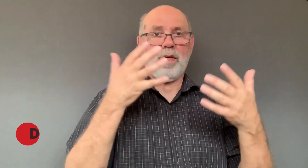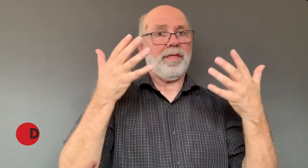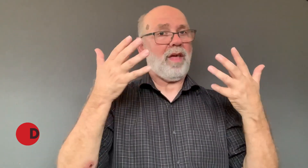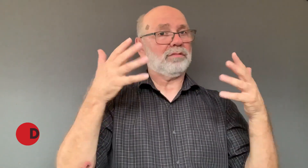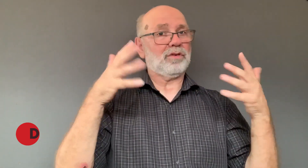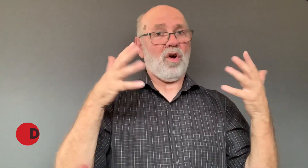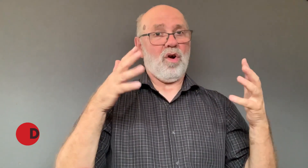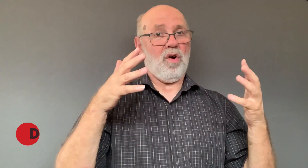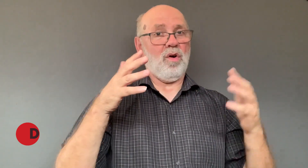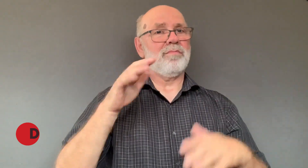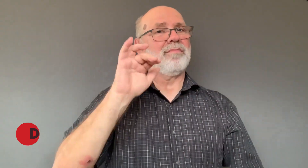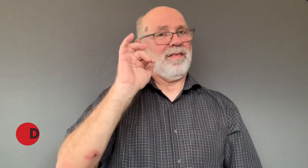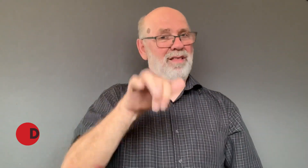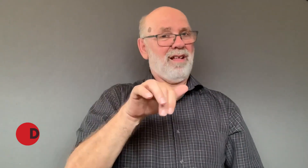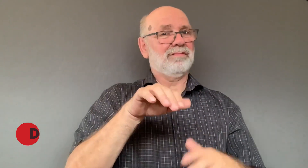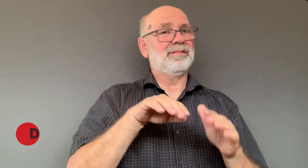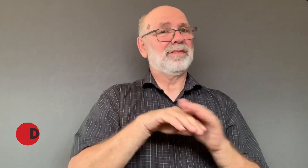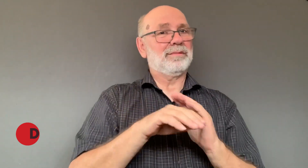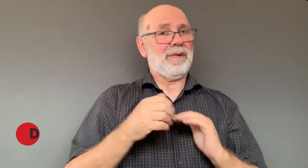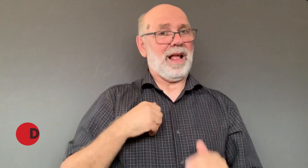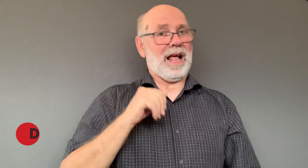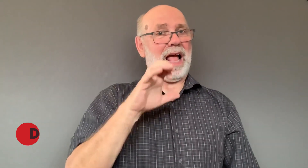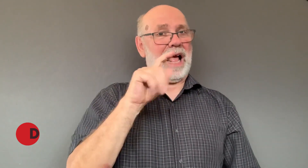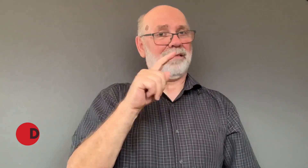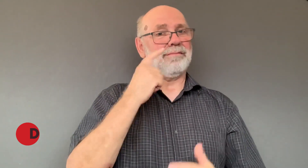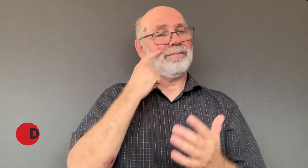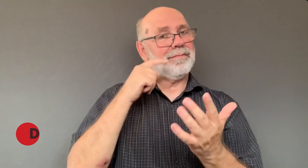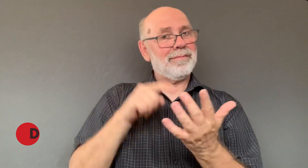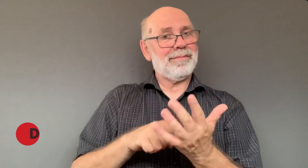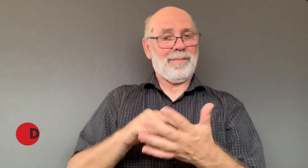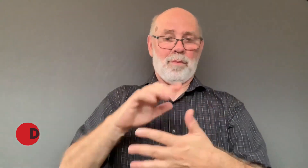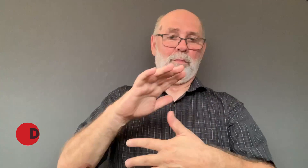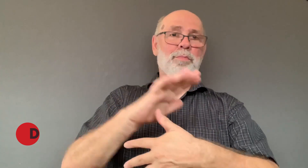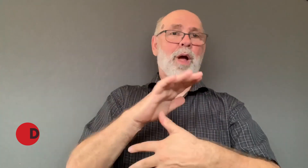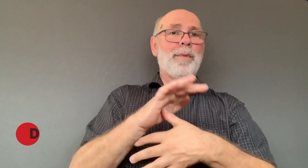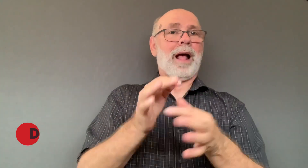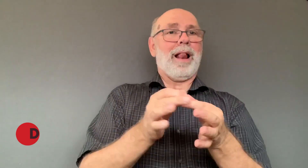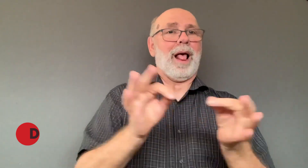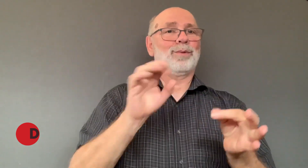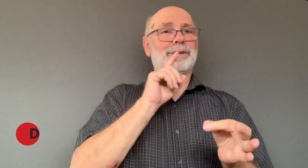That's all the Accessibility Canada Act recognises - that the primary language for